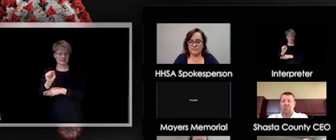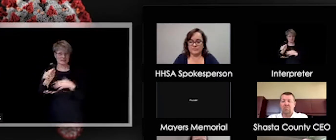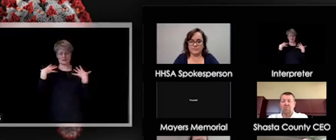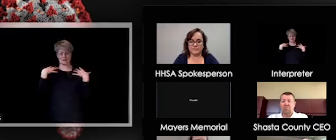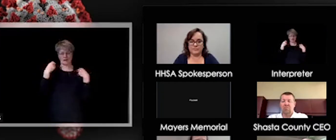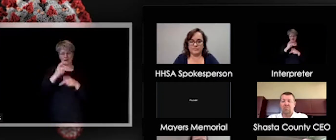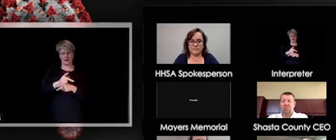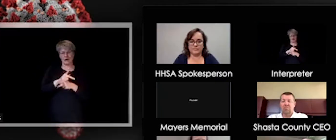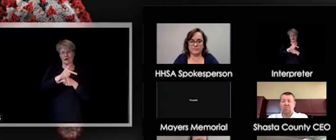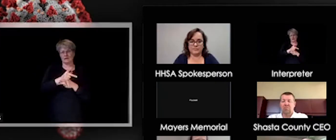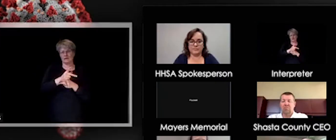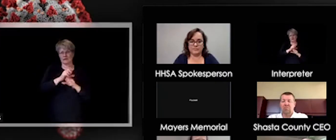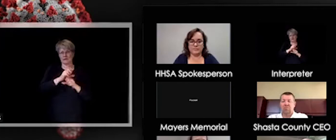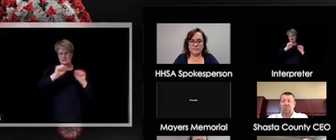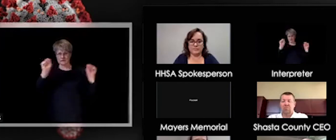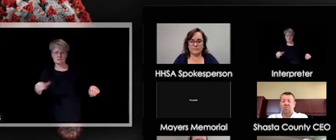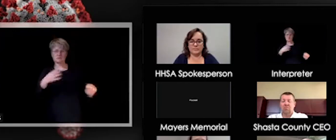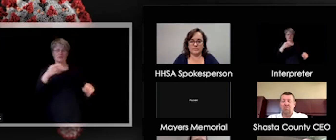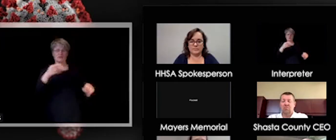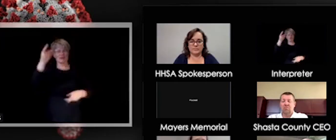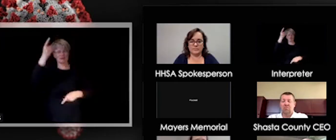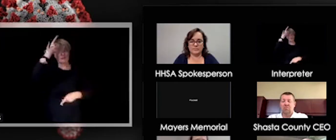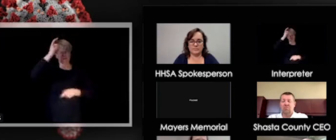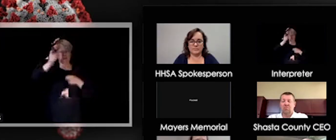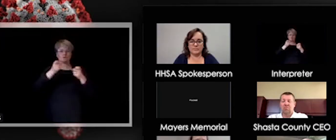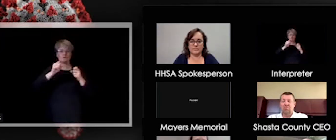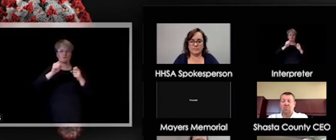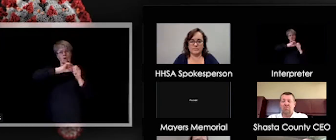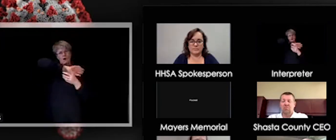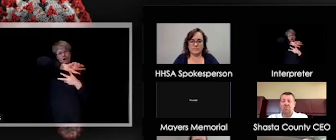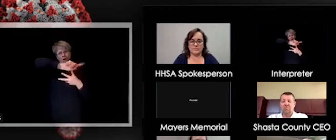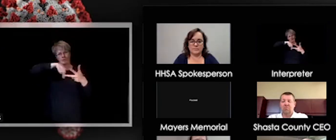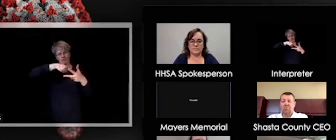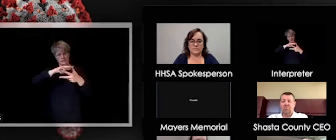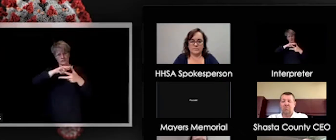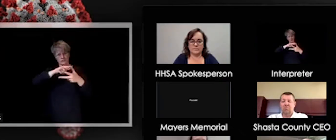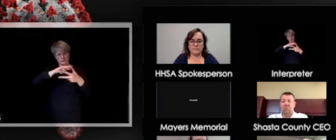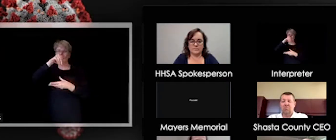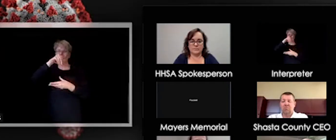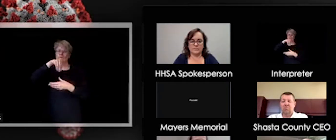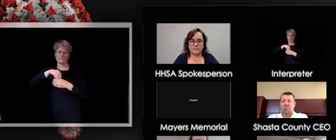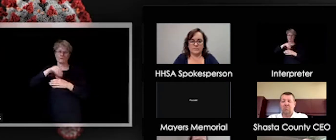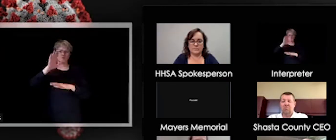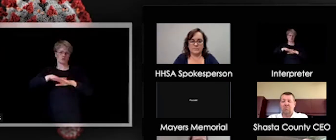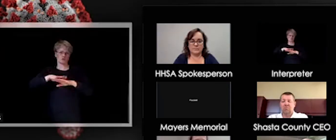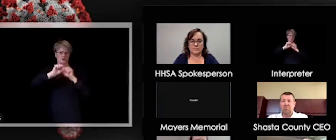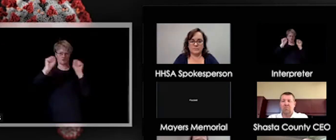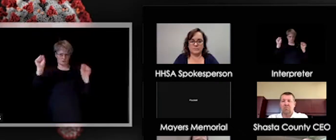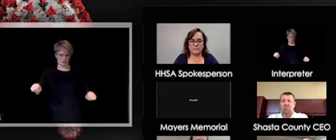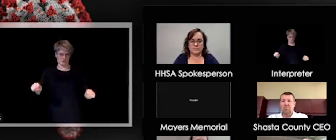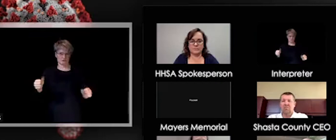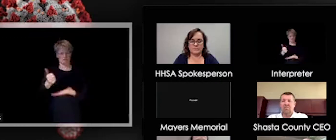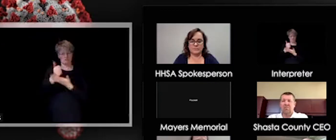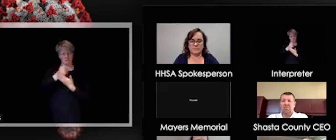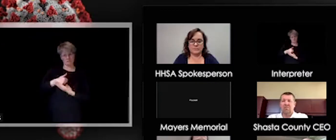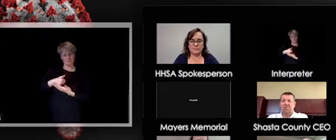of those indicators that will help us to know what level we’re at in terms of disease